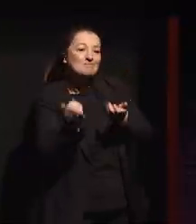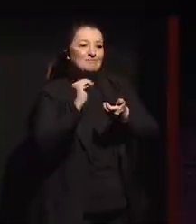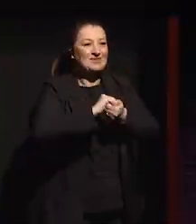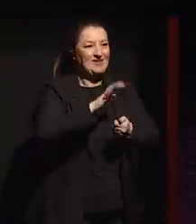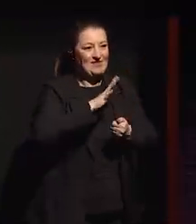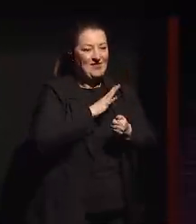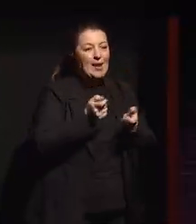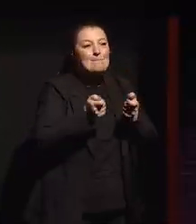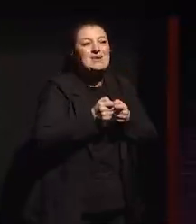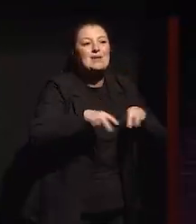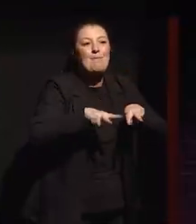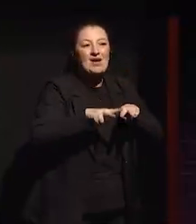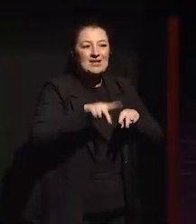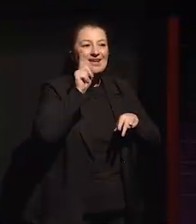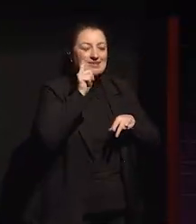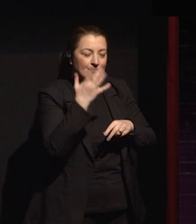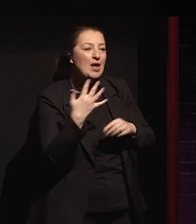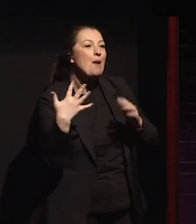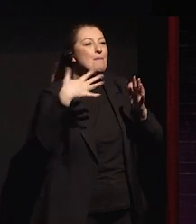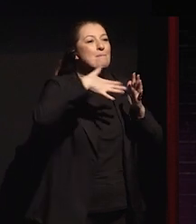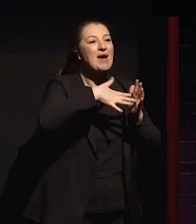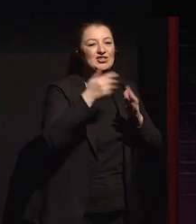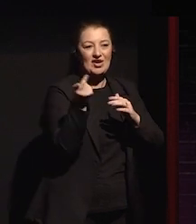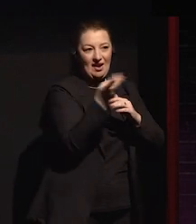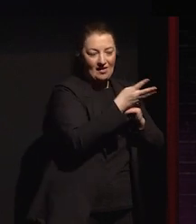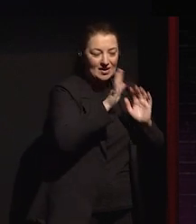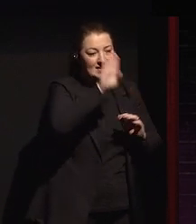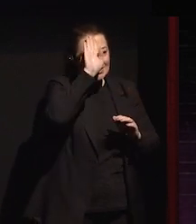Beats by Girlz, Beş Harfliler, Istanbul Culture and Art Foundation, Sound Equality